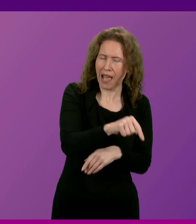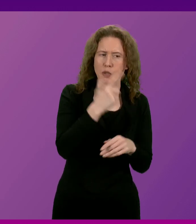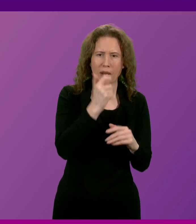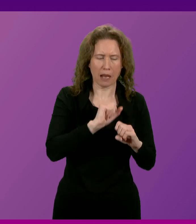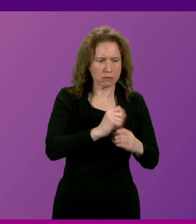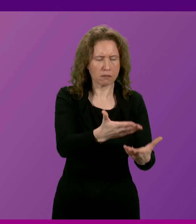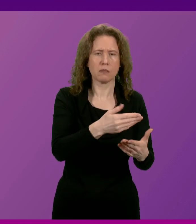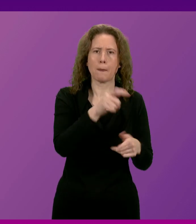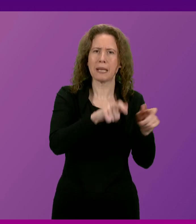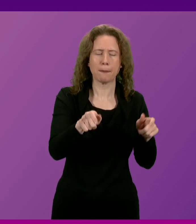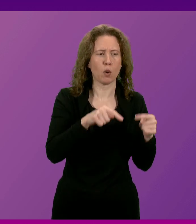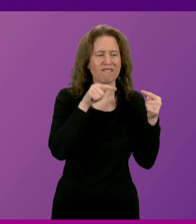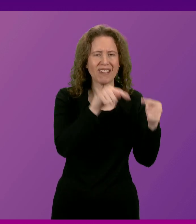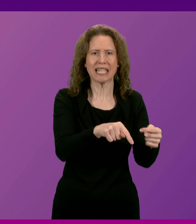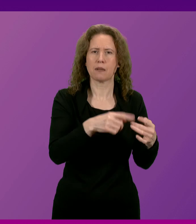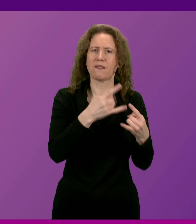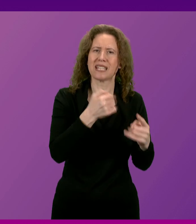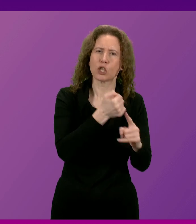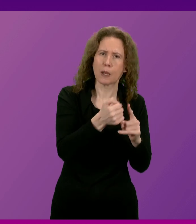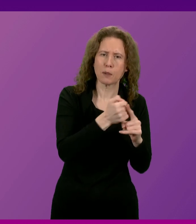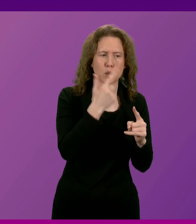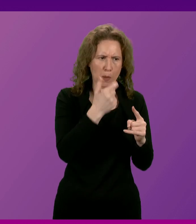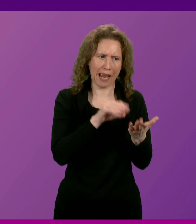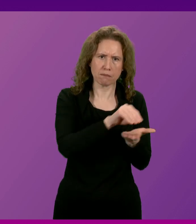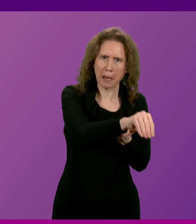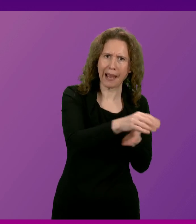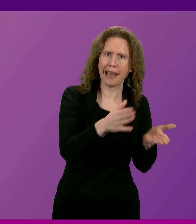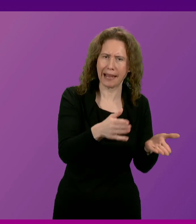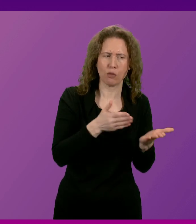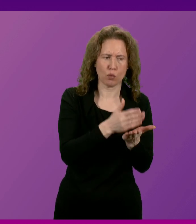to victims of sexual abuse via the redress scheme. I do not think that members of Parliament would